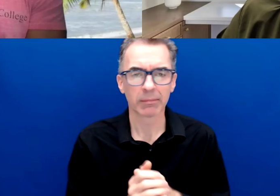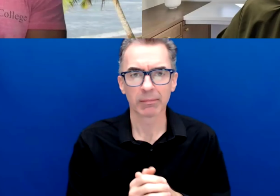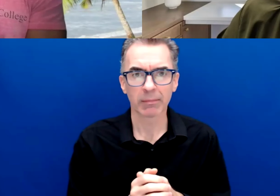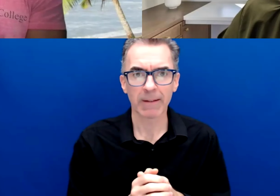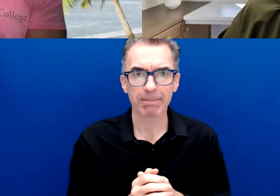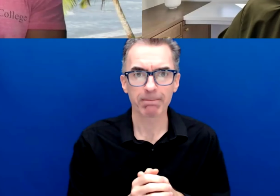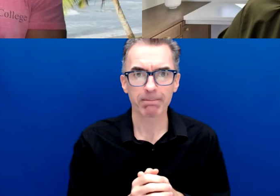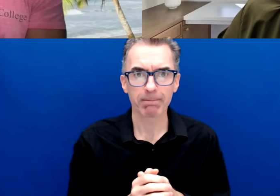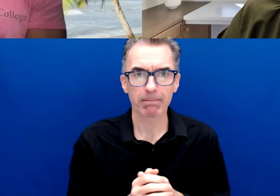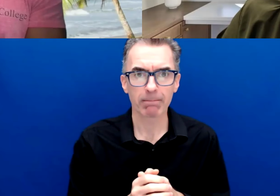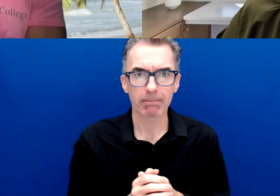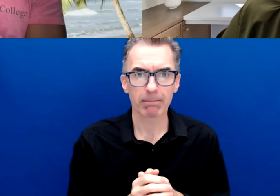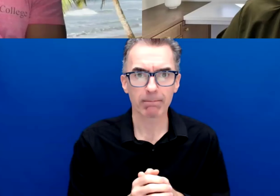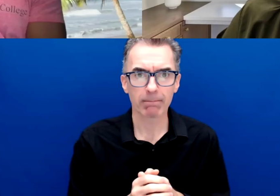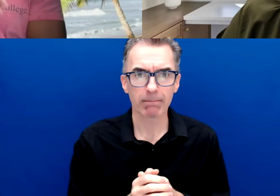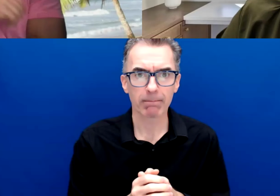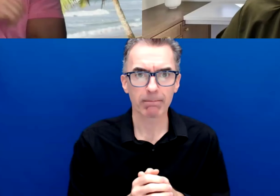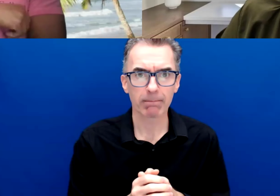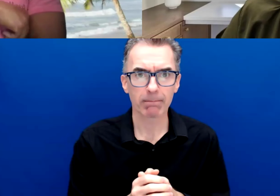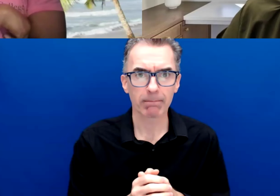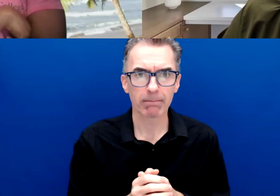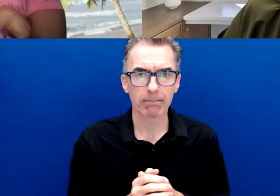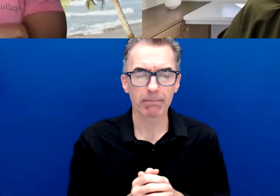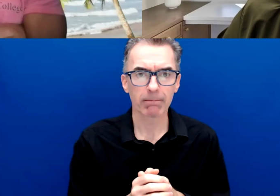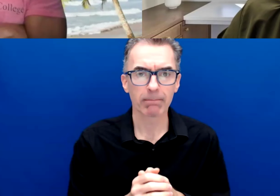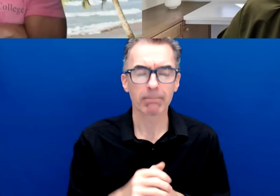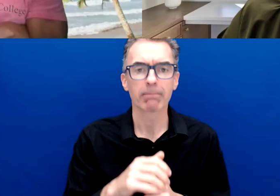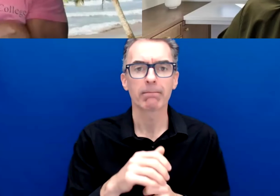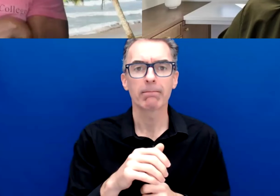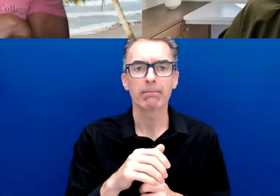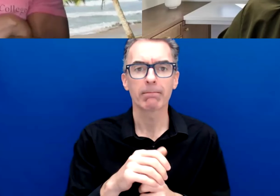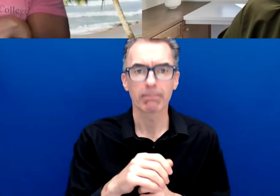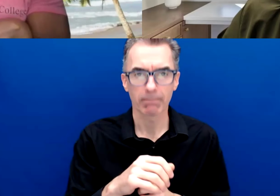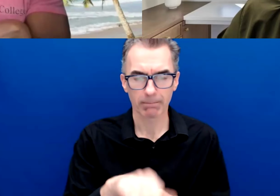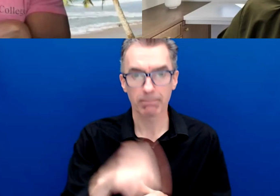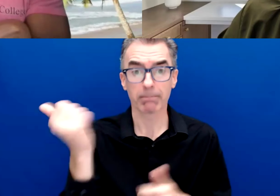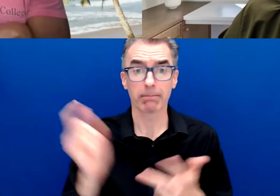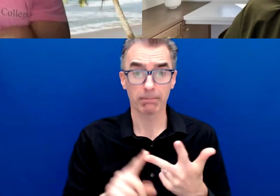And then, try to help close the loop. And then, the other thing is,